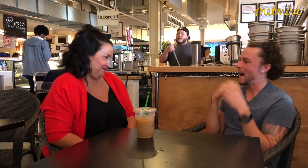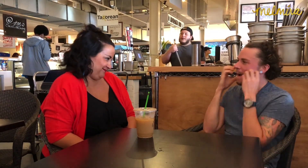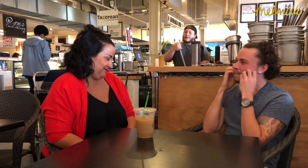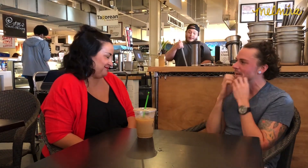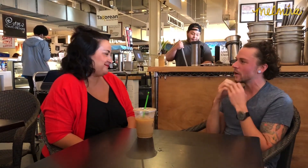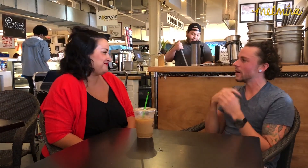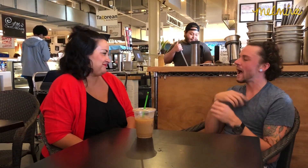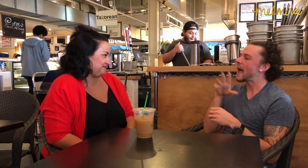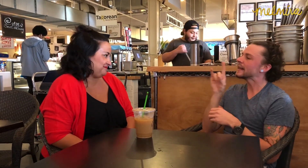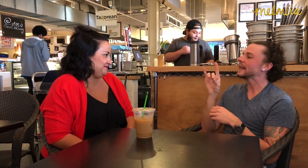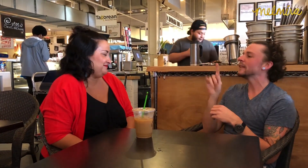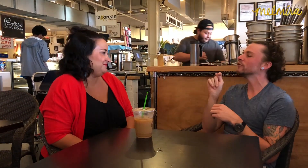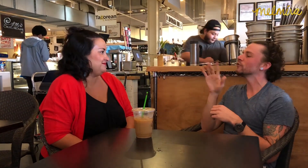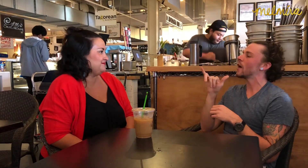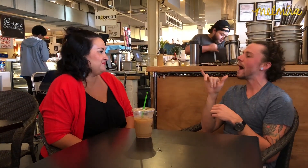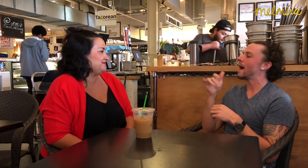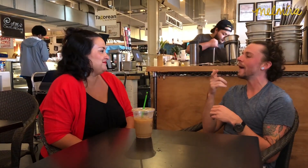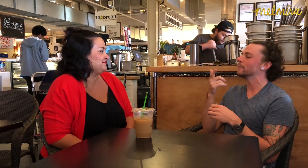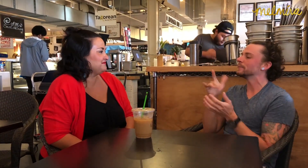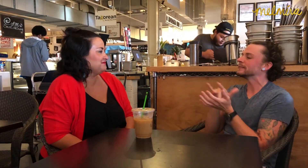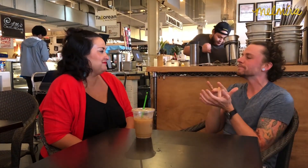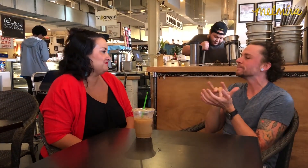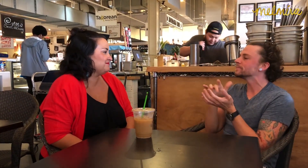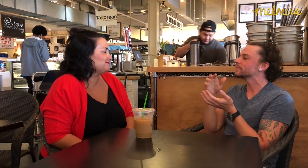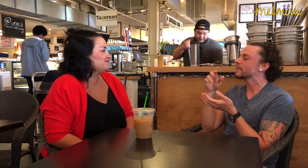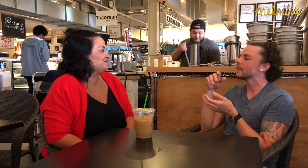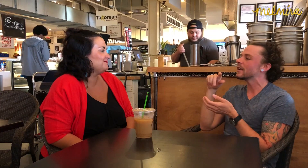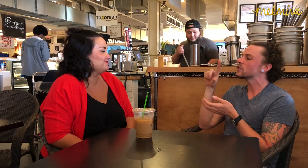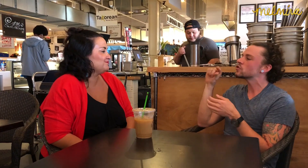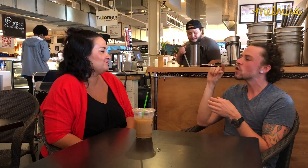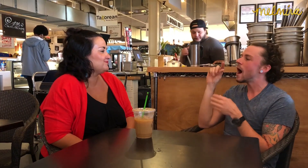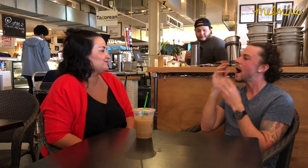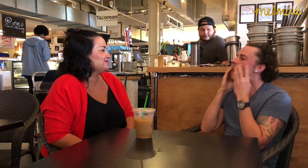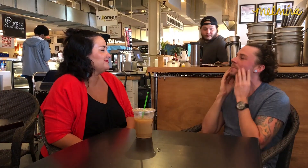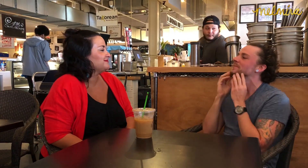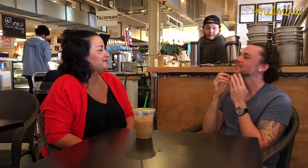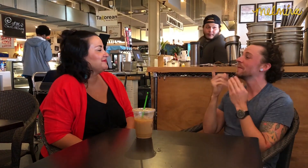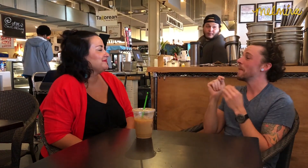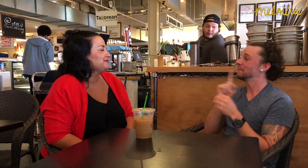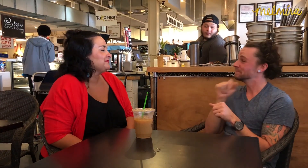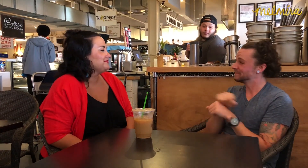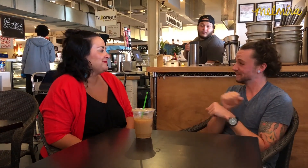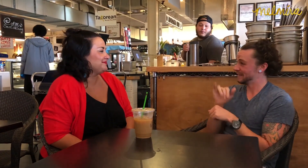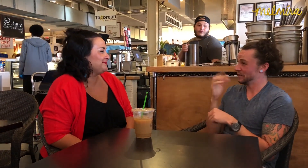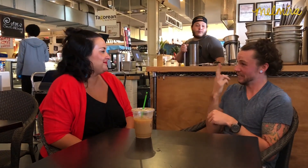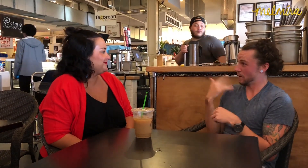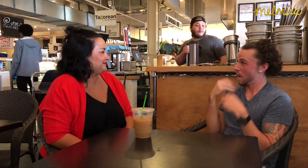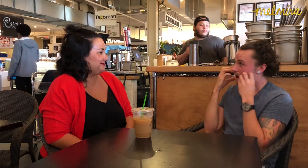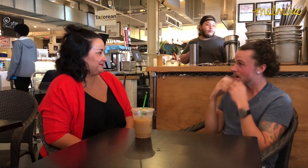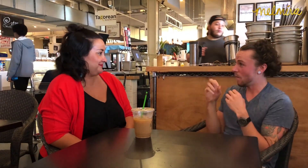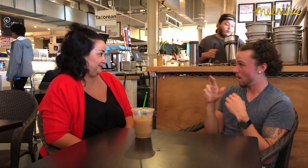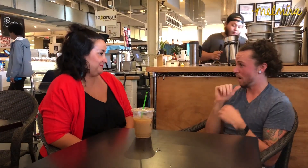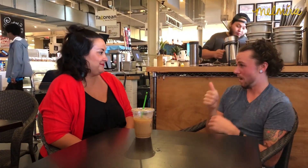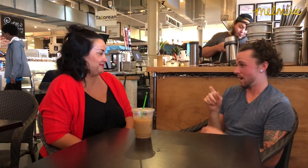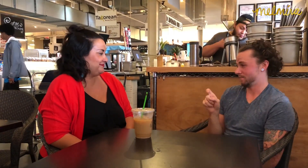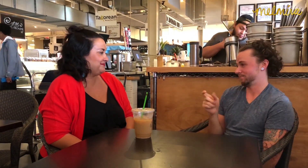that's how I got my beard. I did try some medication and drops in order to grow out a fuller beard. I don't know if that's had an influence on the beard